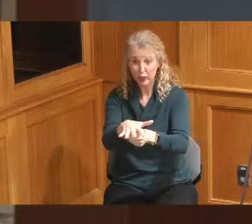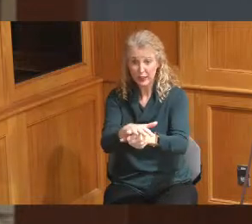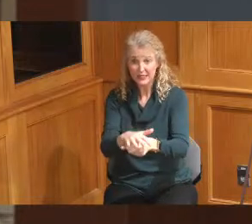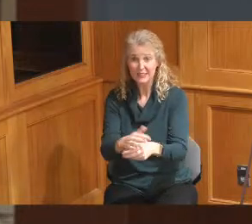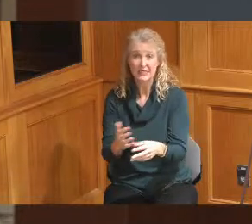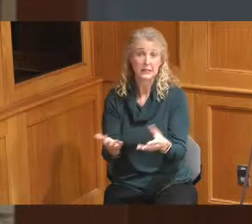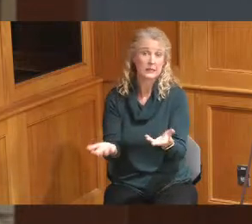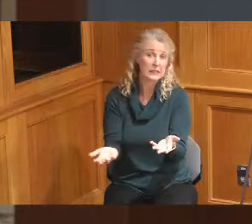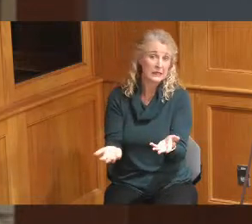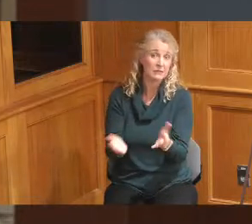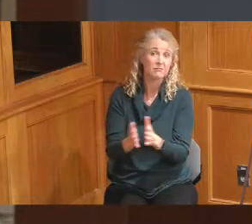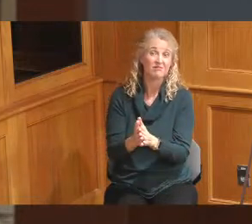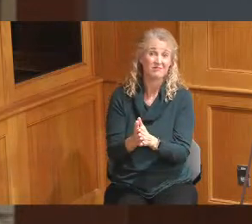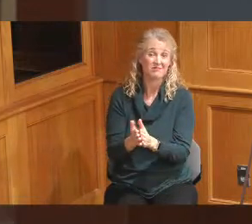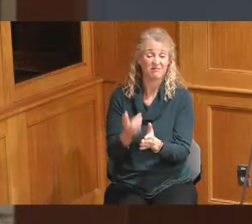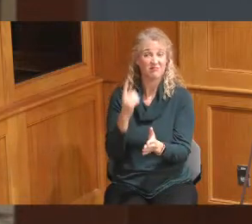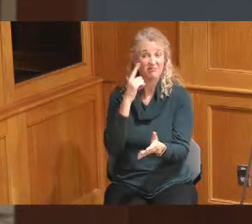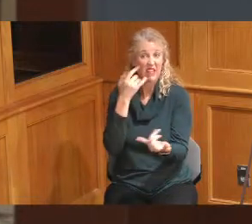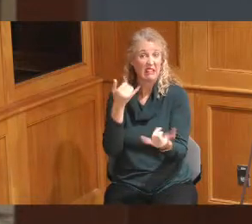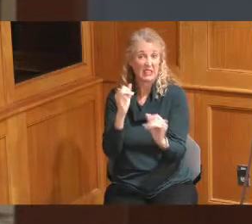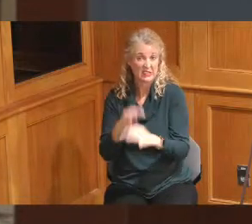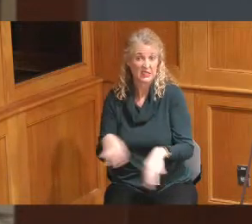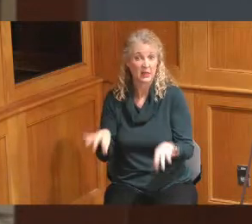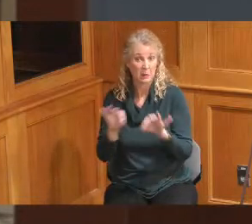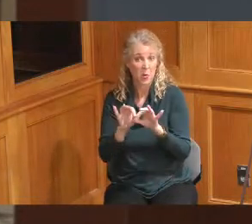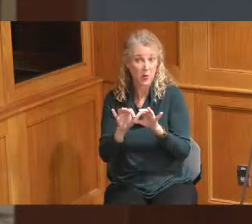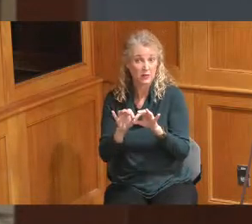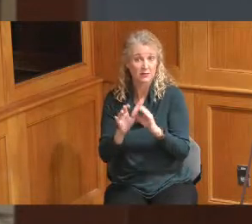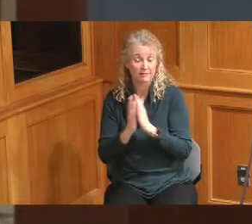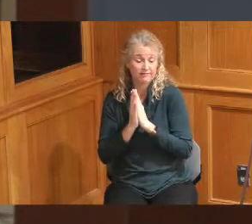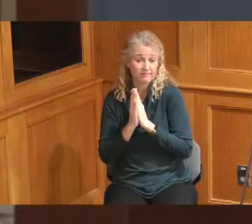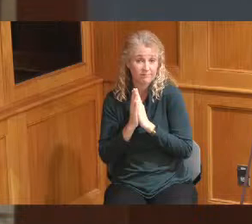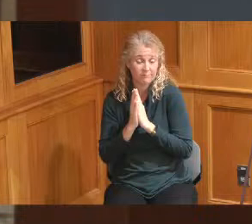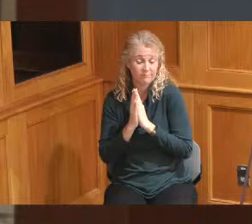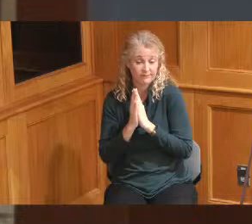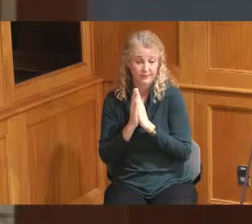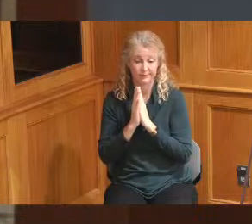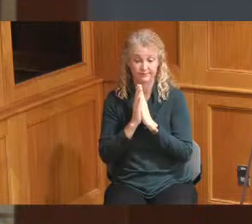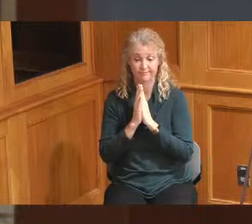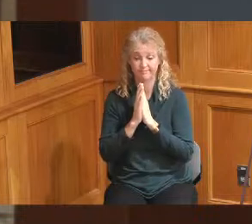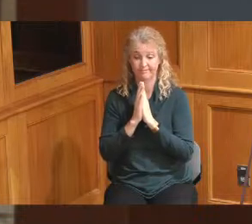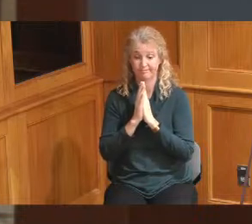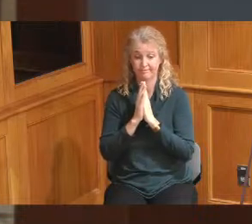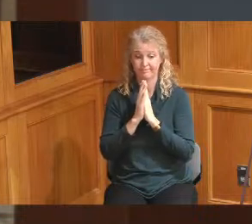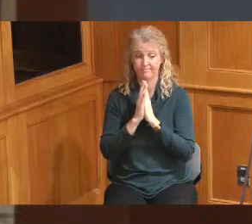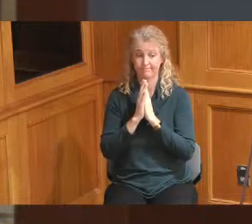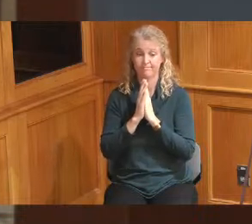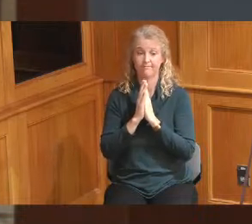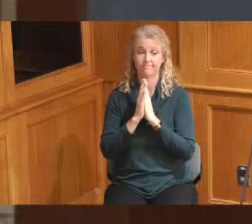there could be a use for them I think it's also incumbent about all of these outdoor providers